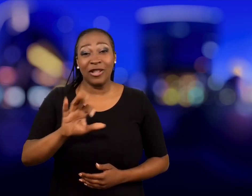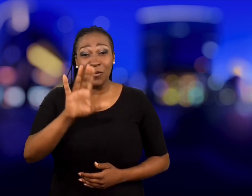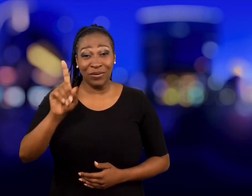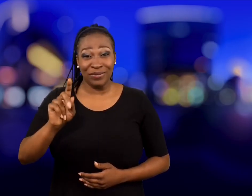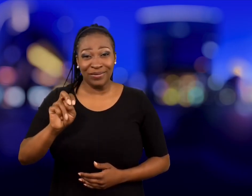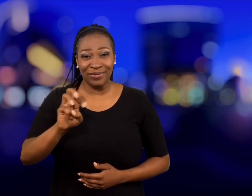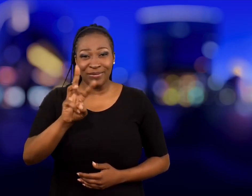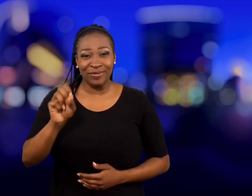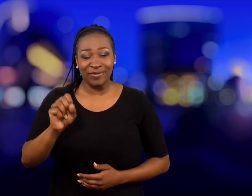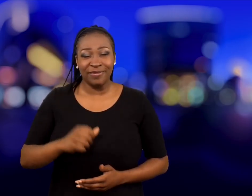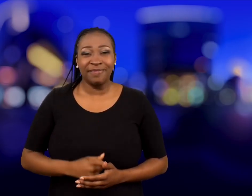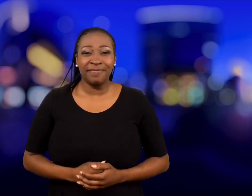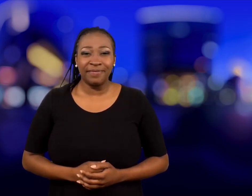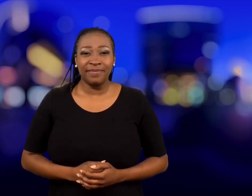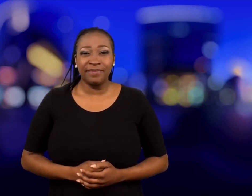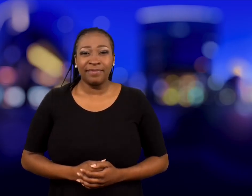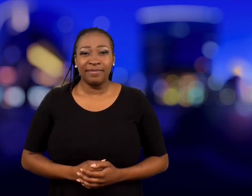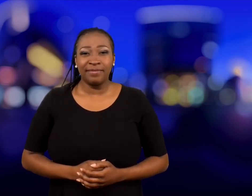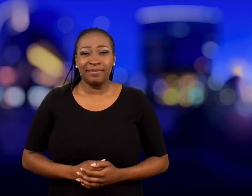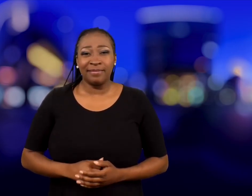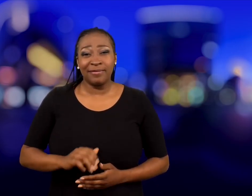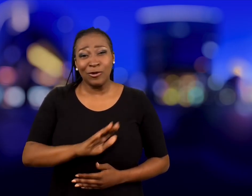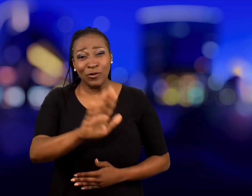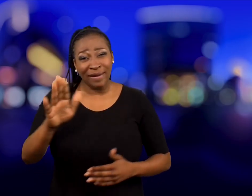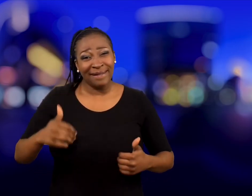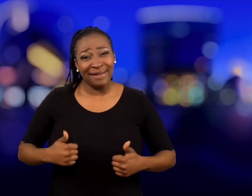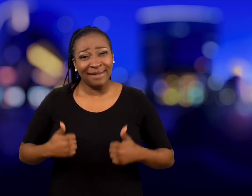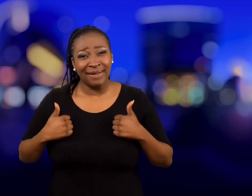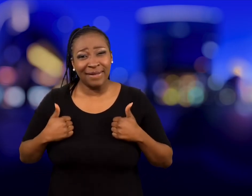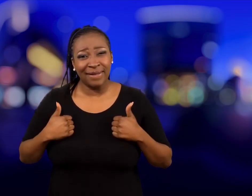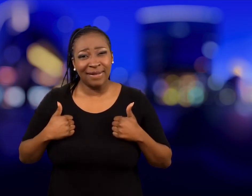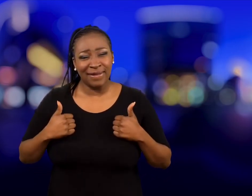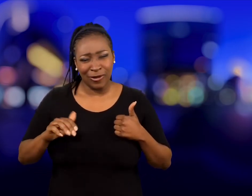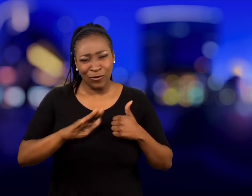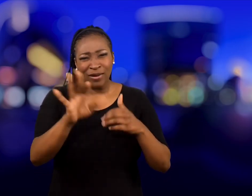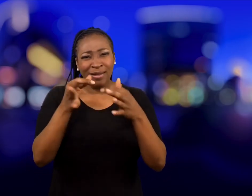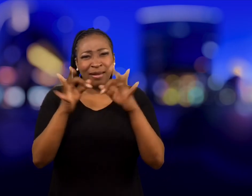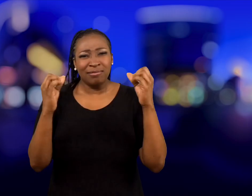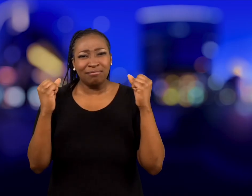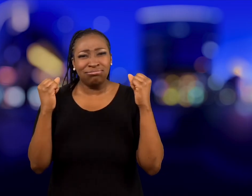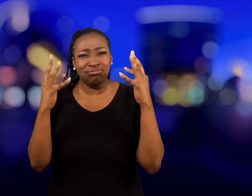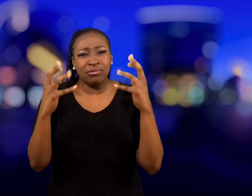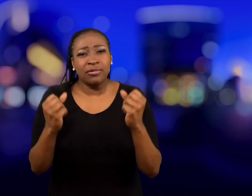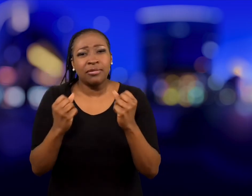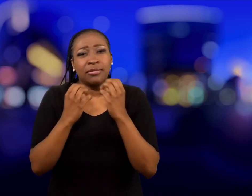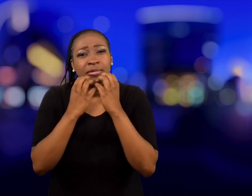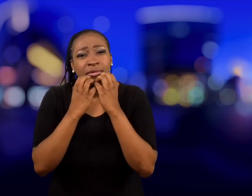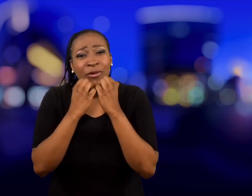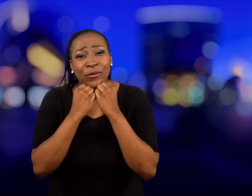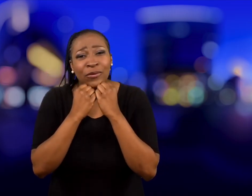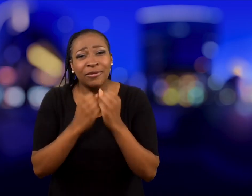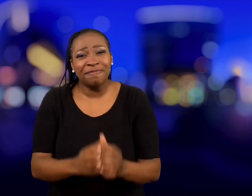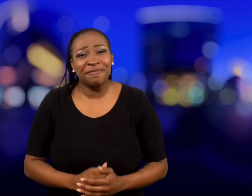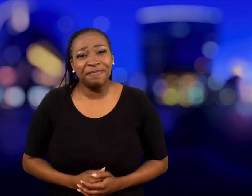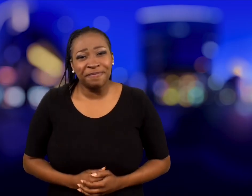Sign1News. Your life. Your language.